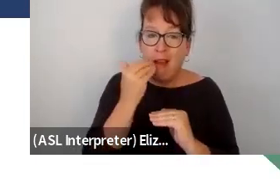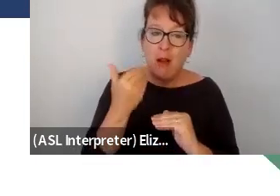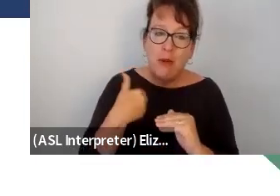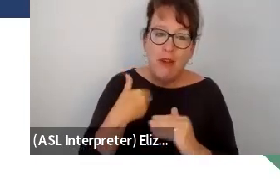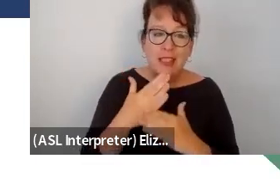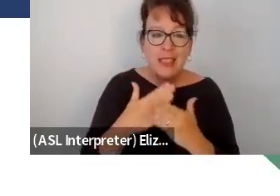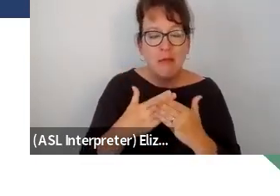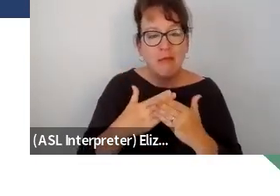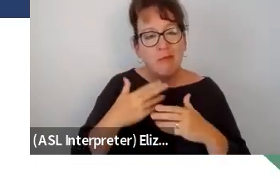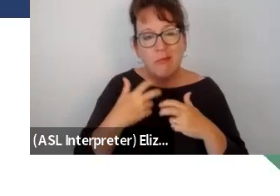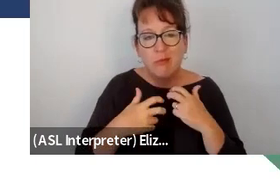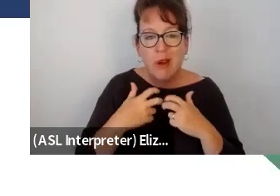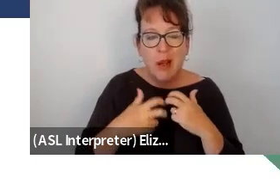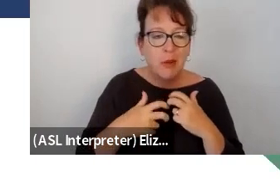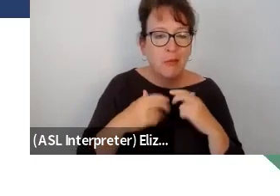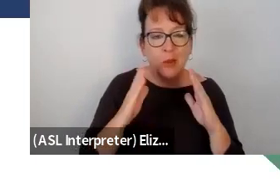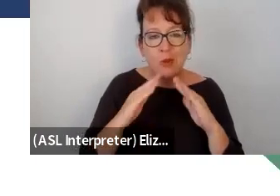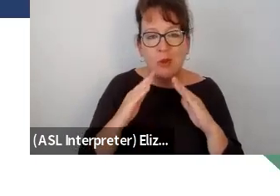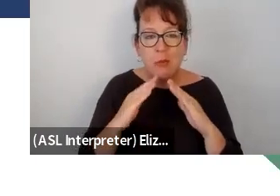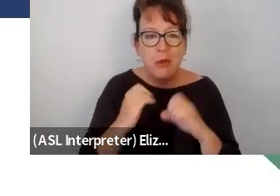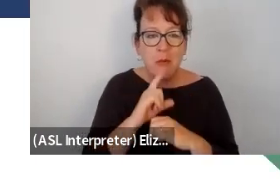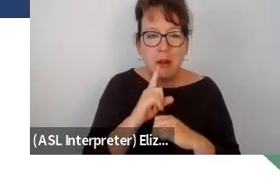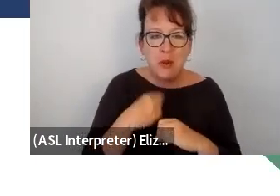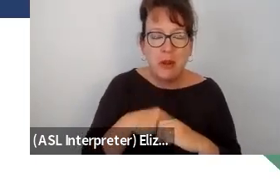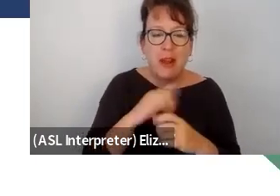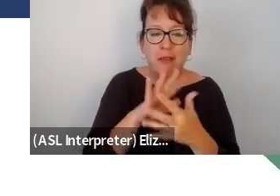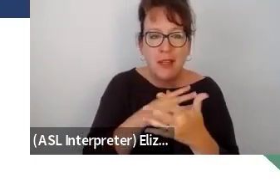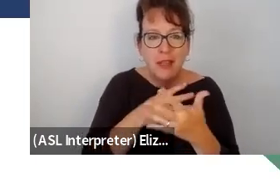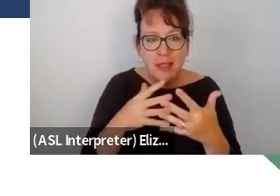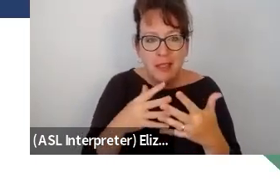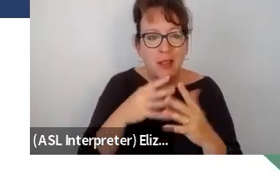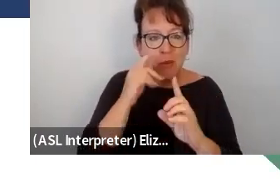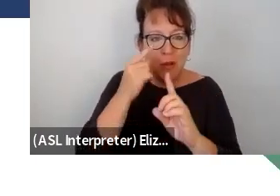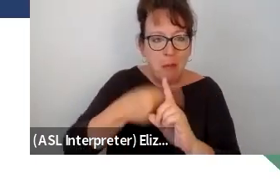your near-port communities in preparation for these opportunities. We're eager to realize the